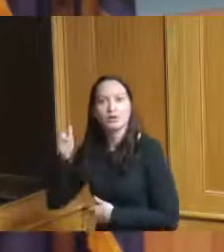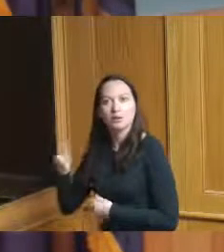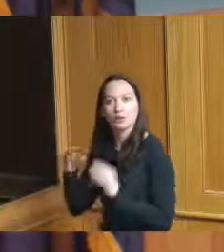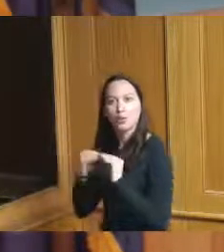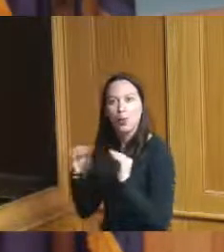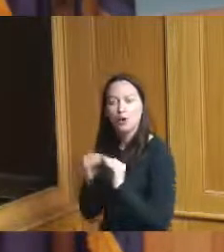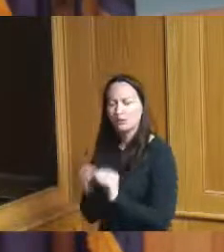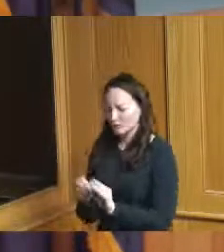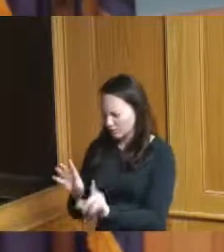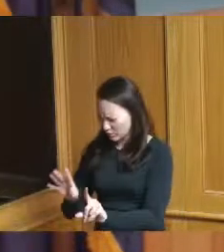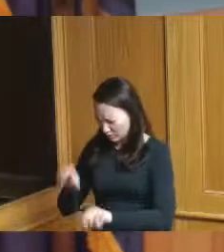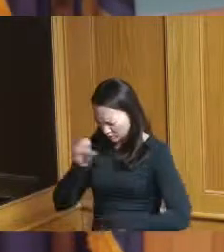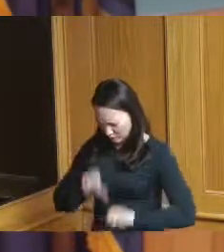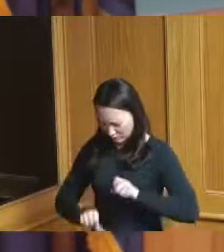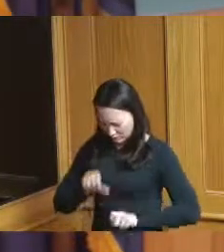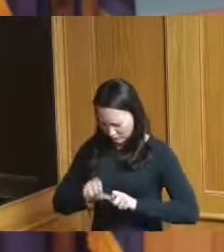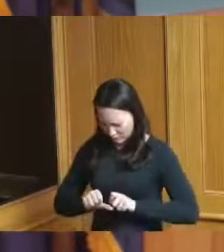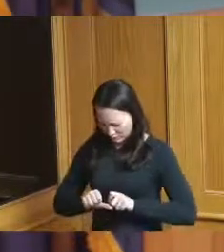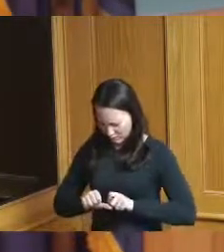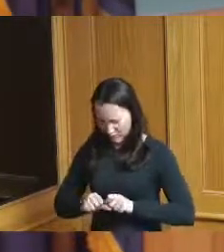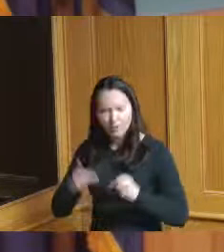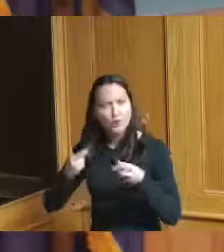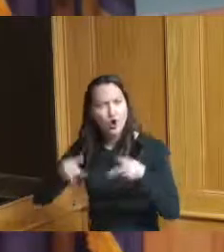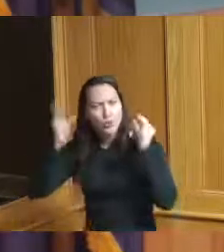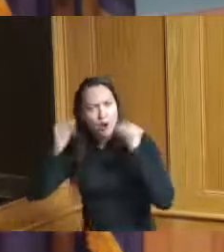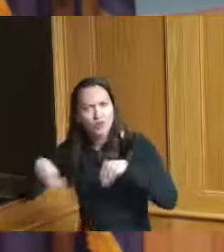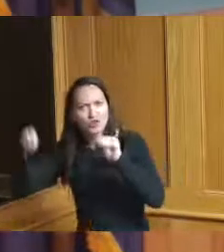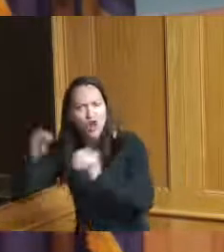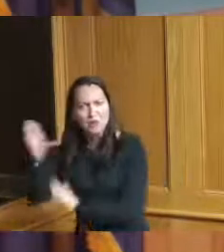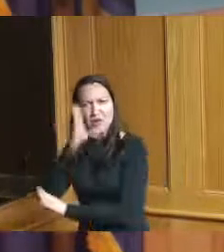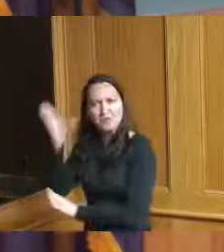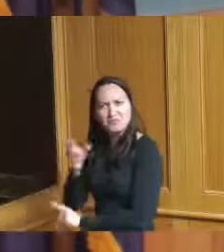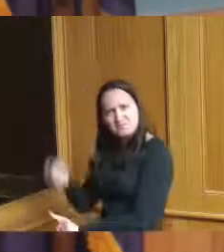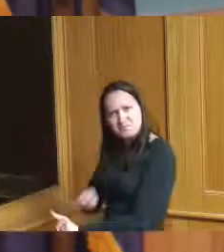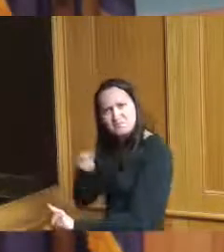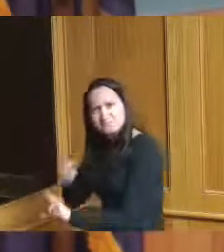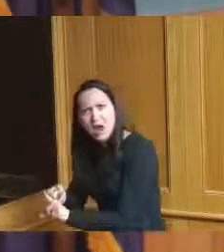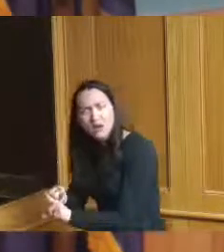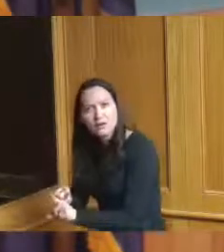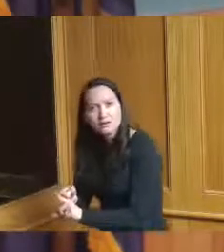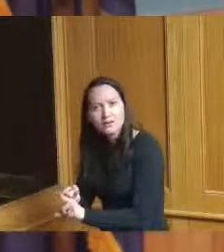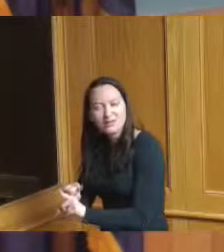a minute you know barber and beauty shops never get affected in some of these type of things maybe